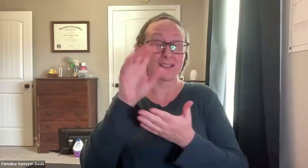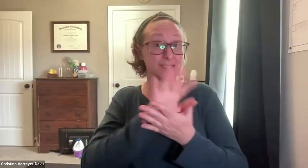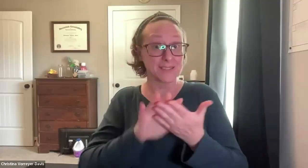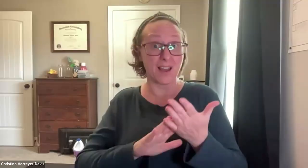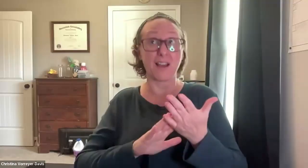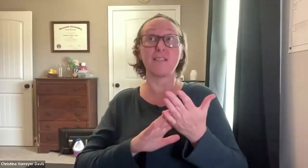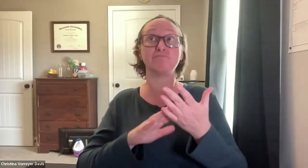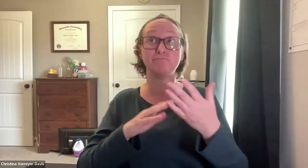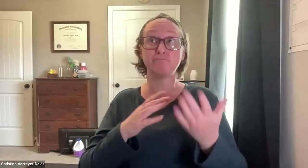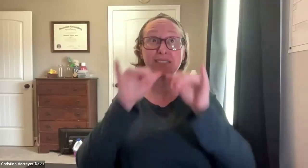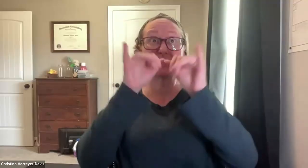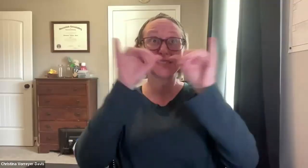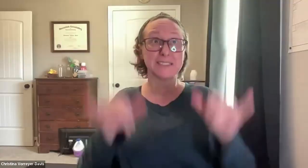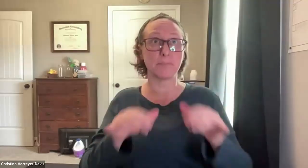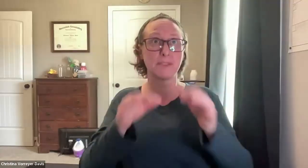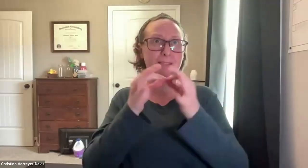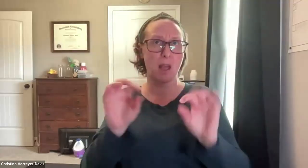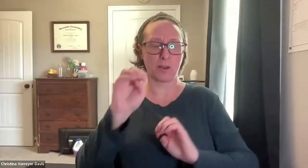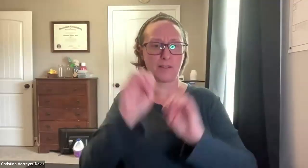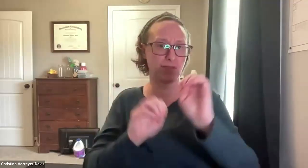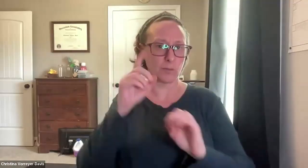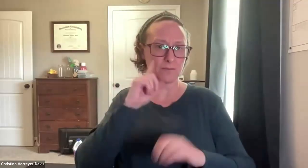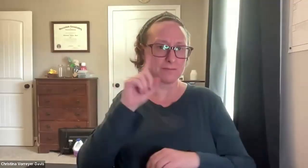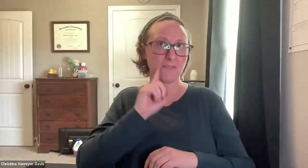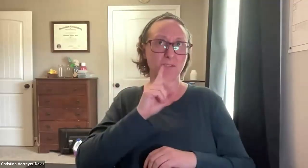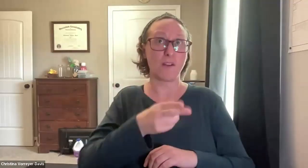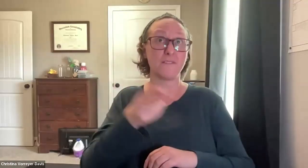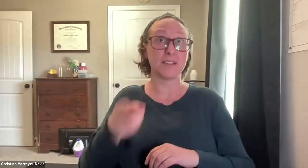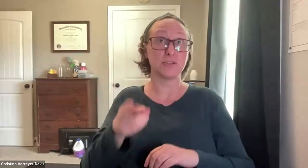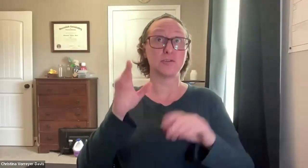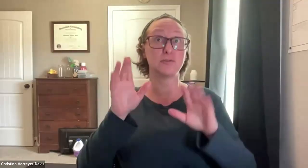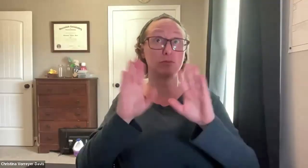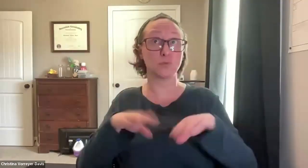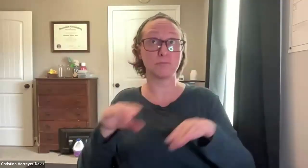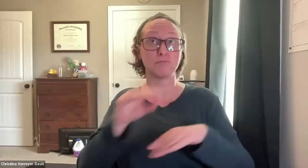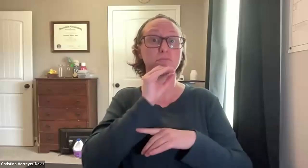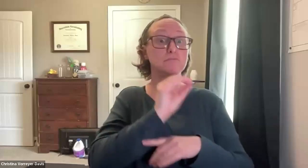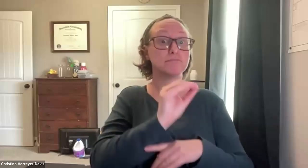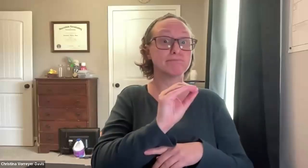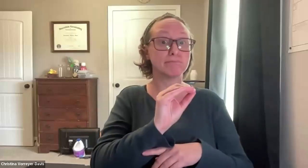of experts to identify and design a system of language evaluation for children--